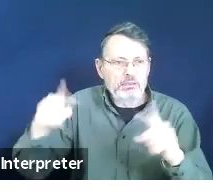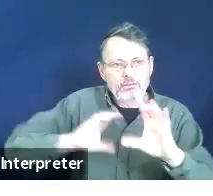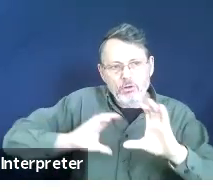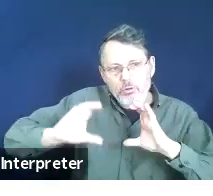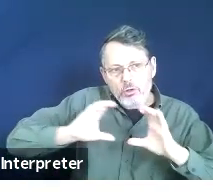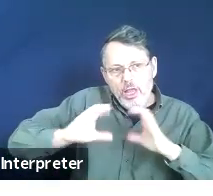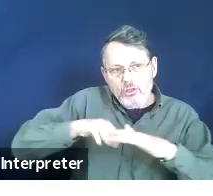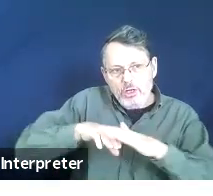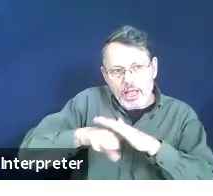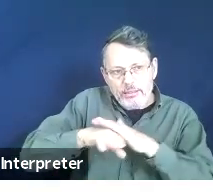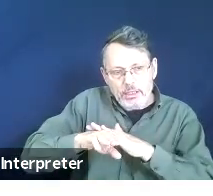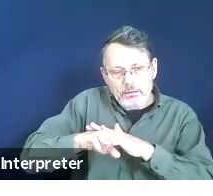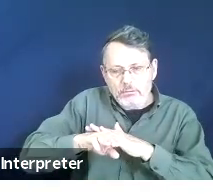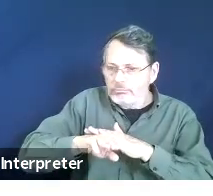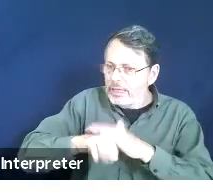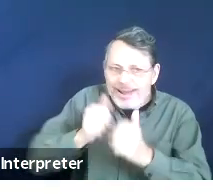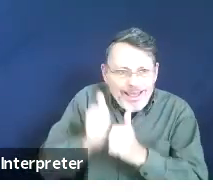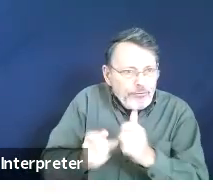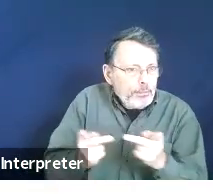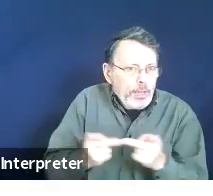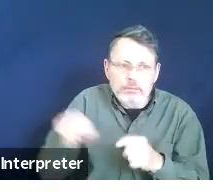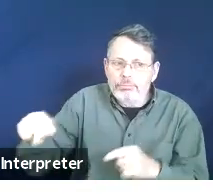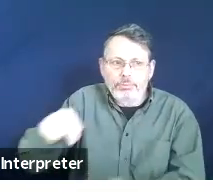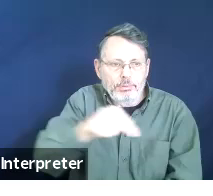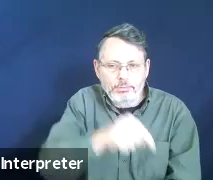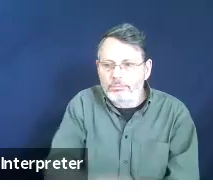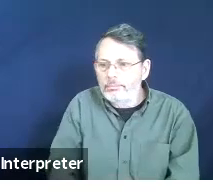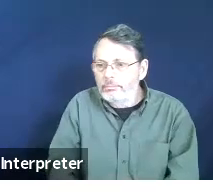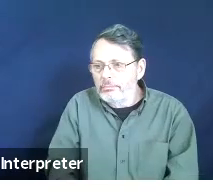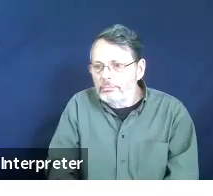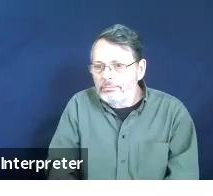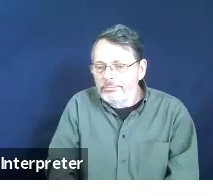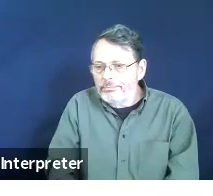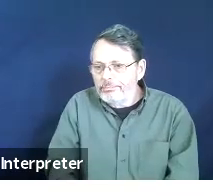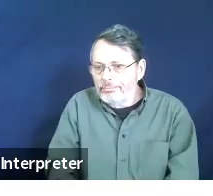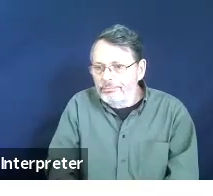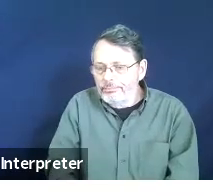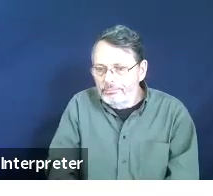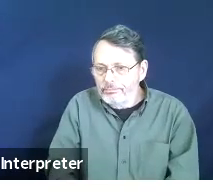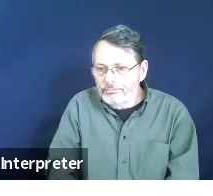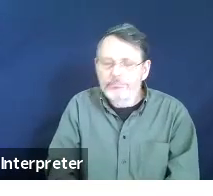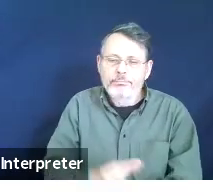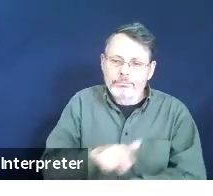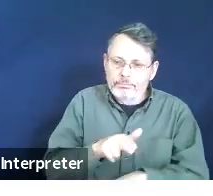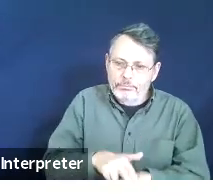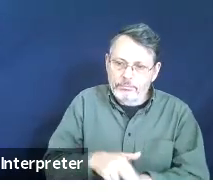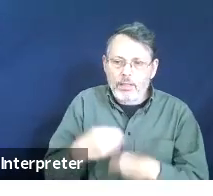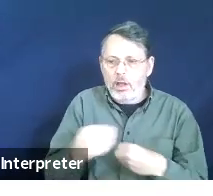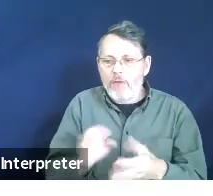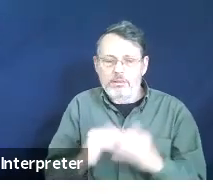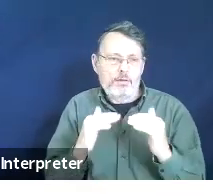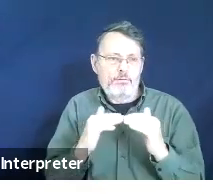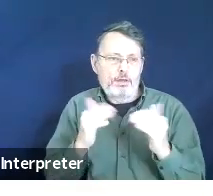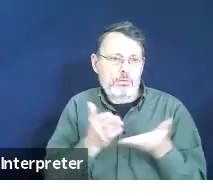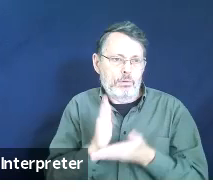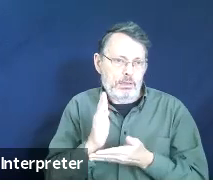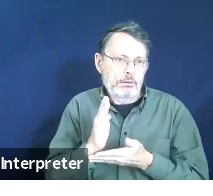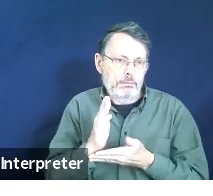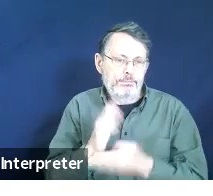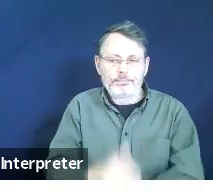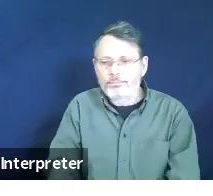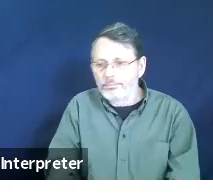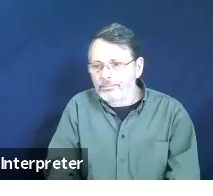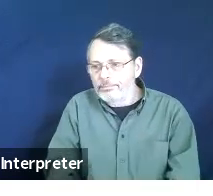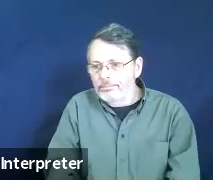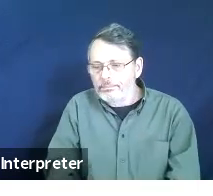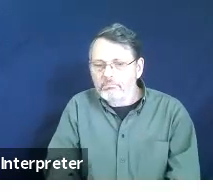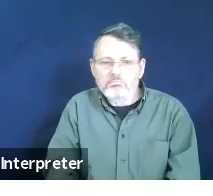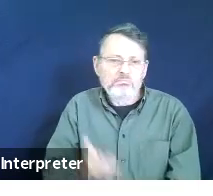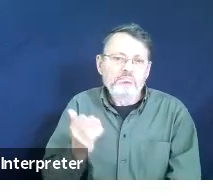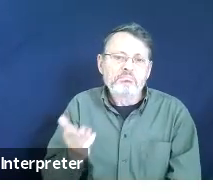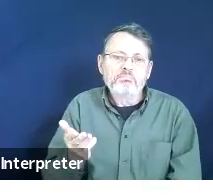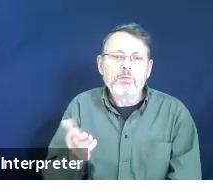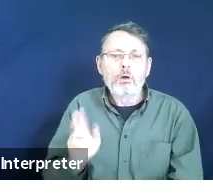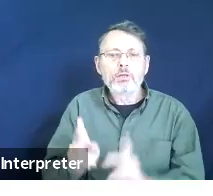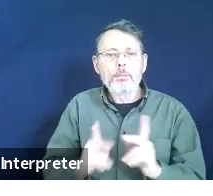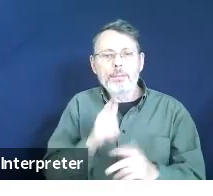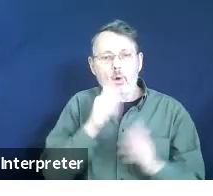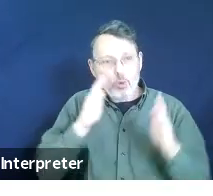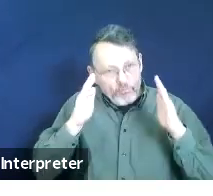access at all points. And, of course, the Office of Equal Rights, they are the people who focus on